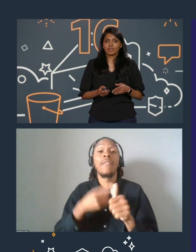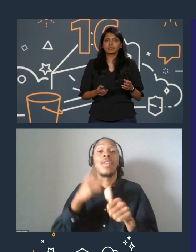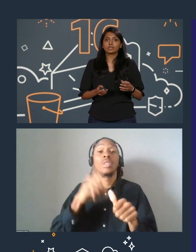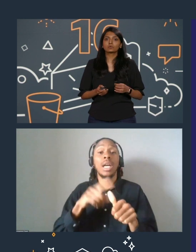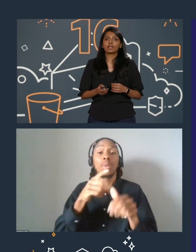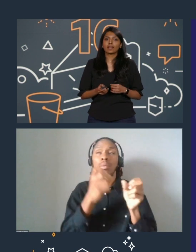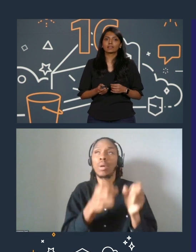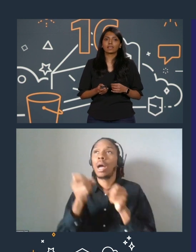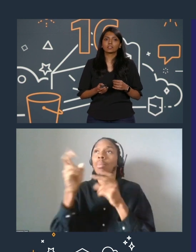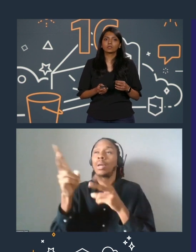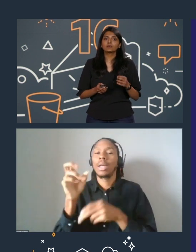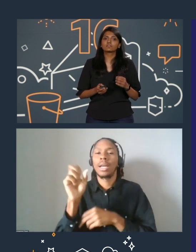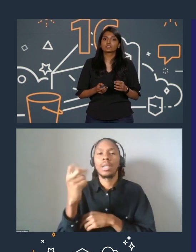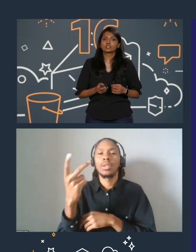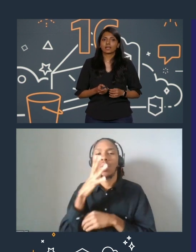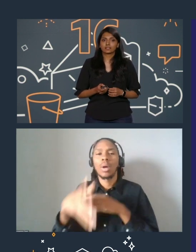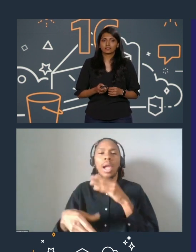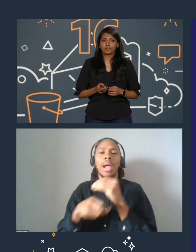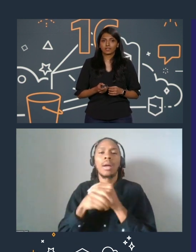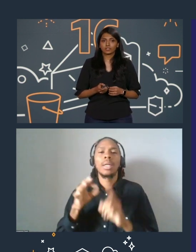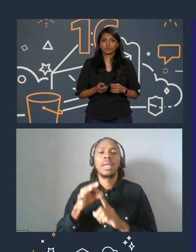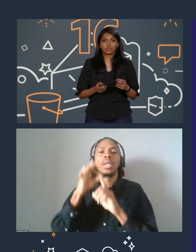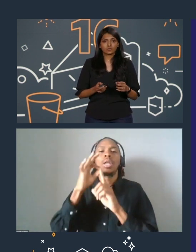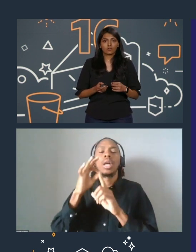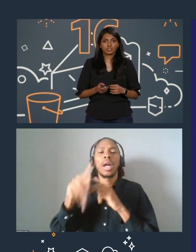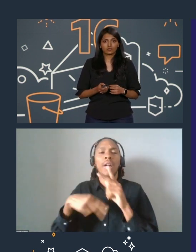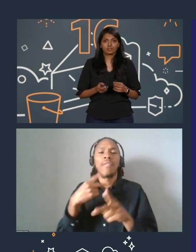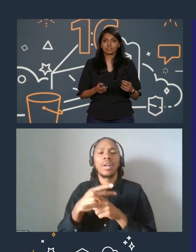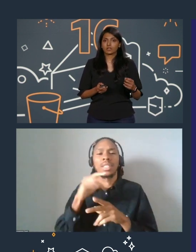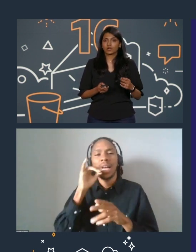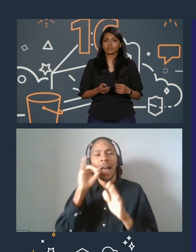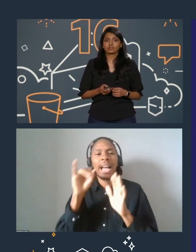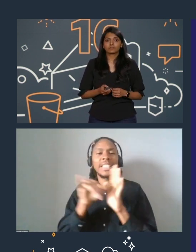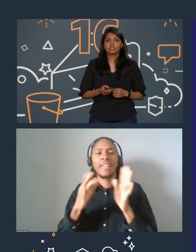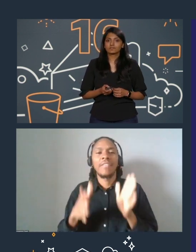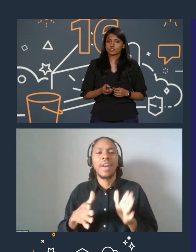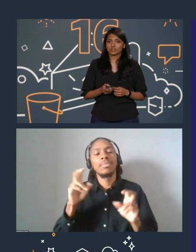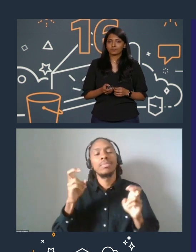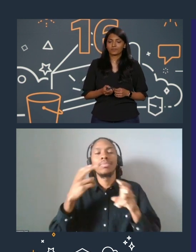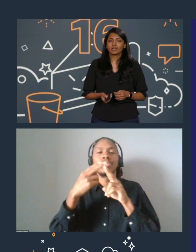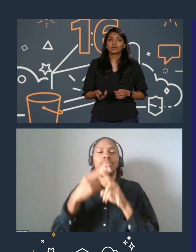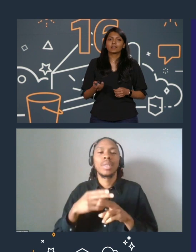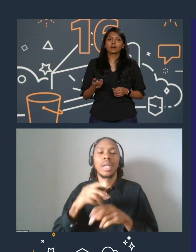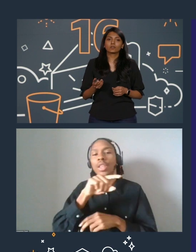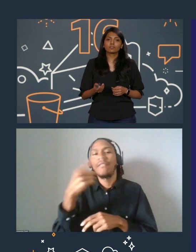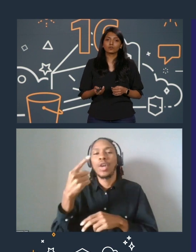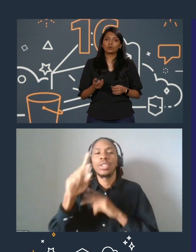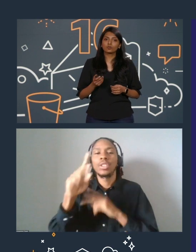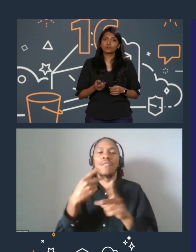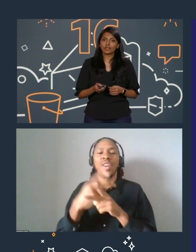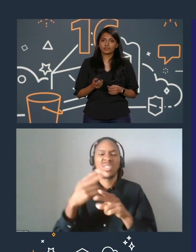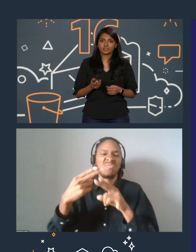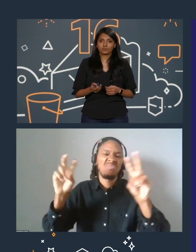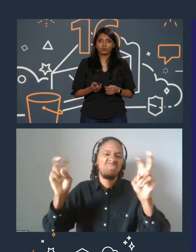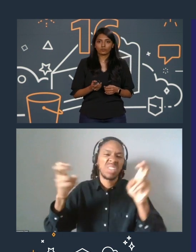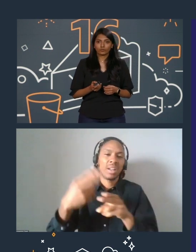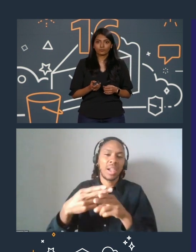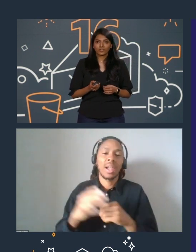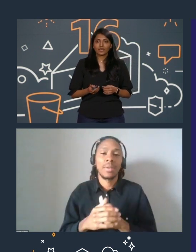S3 will add a unique version identifier to this object. Let's call it the first version. Now, if you override this photo,